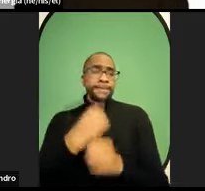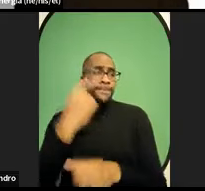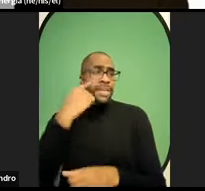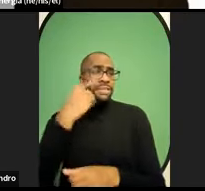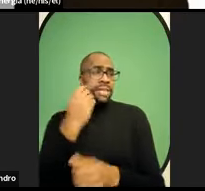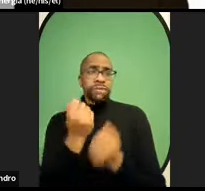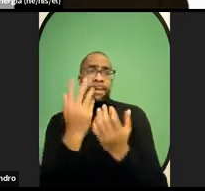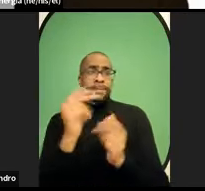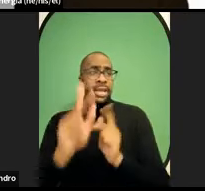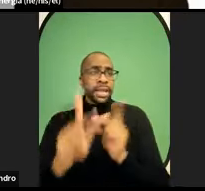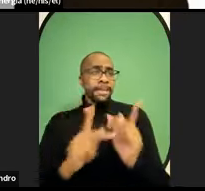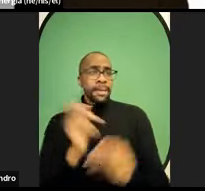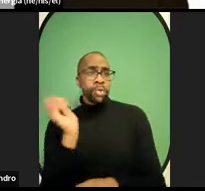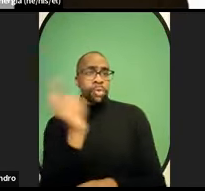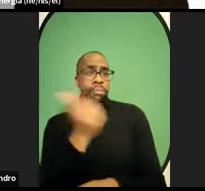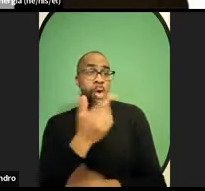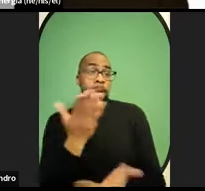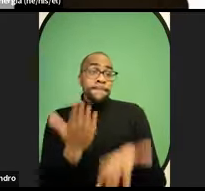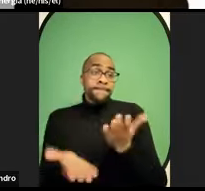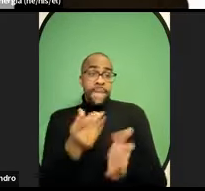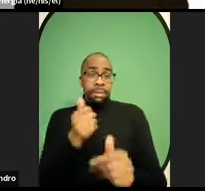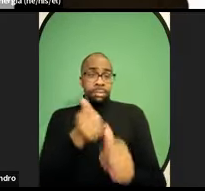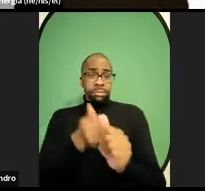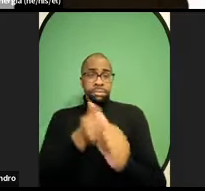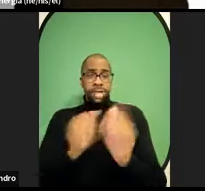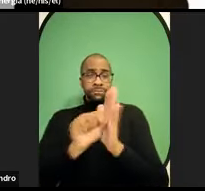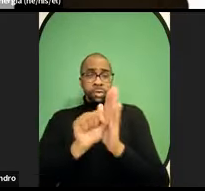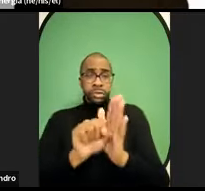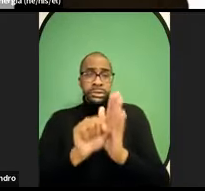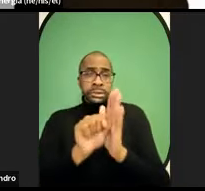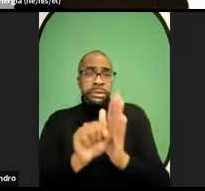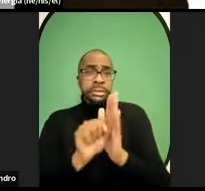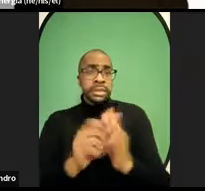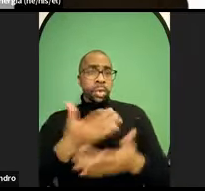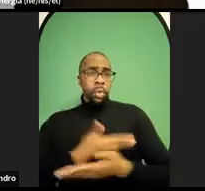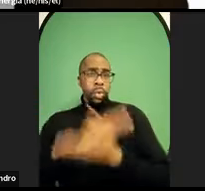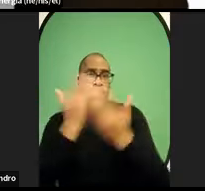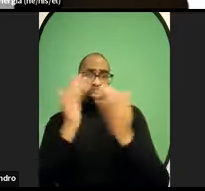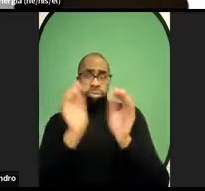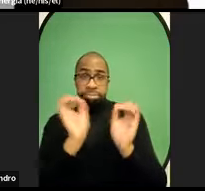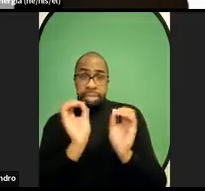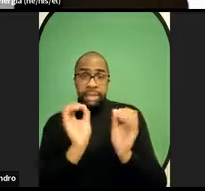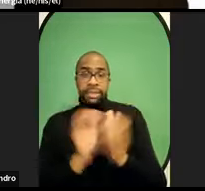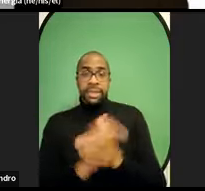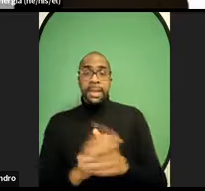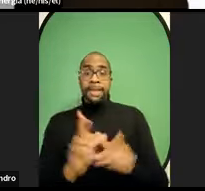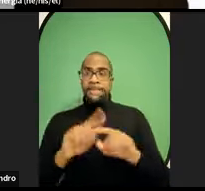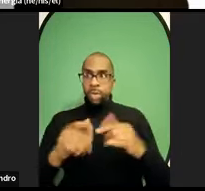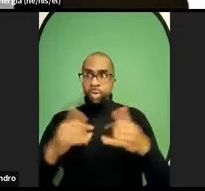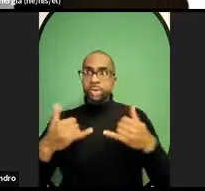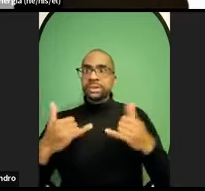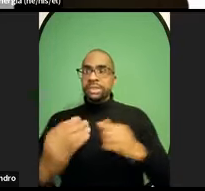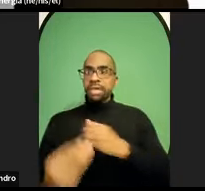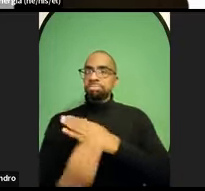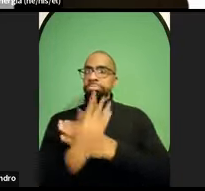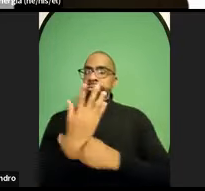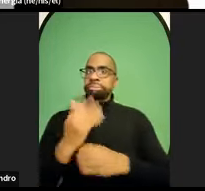think it. makes sense makes sense for everybody because makes sense for everybody because you maybe don't have any because you maybe don't have any symptoms of your you can be a symptomatic or your symptom a symptomatic or your pre symptomatic